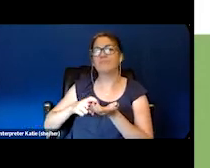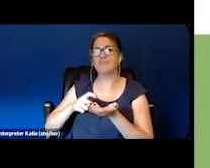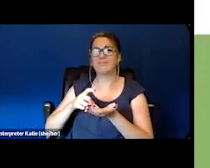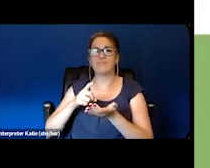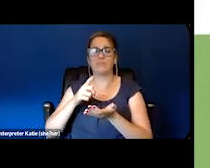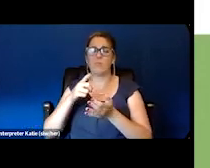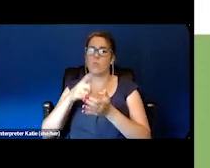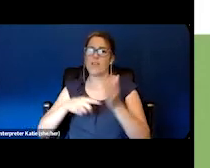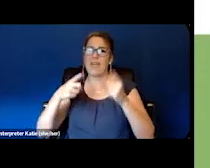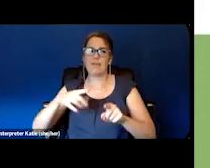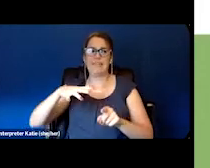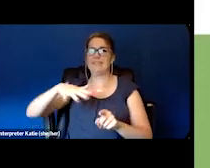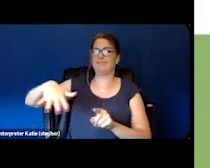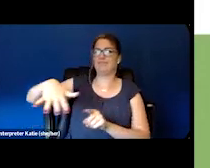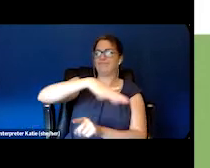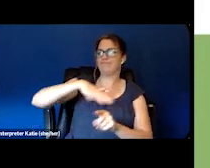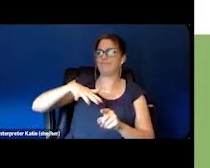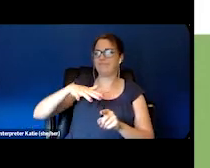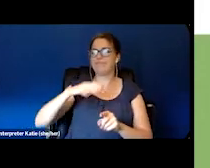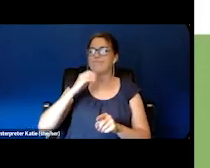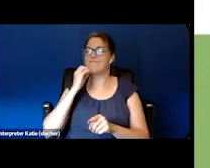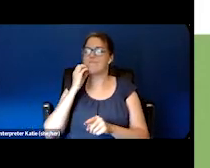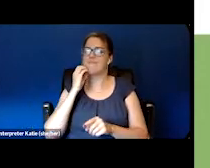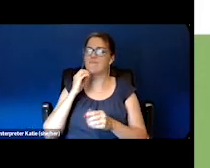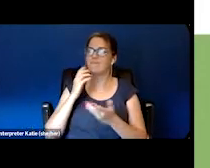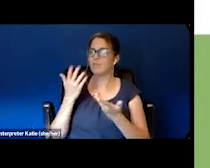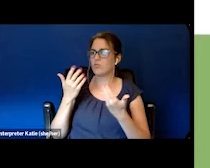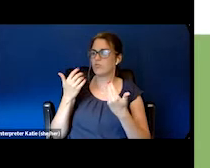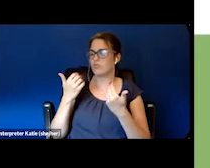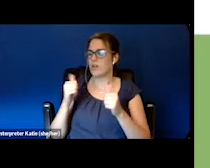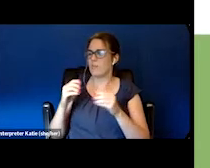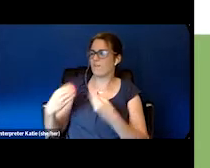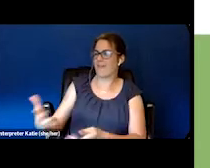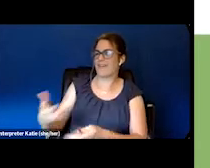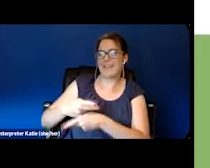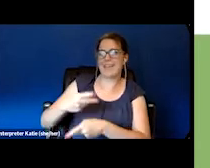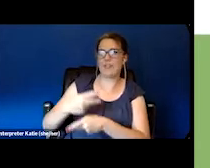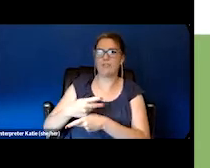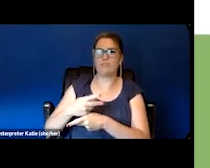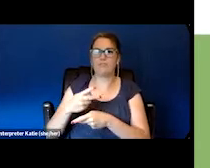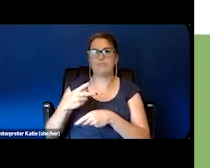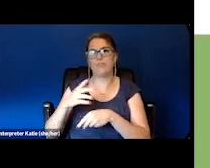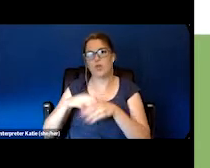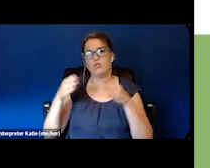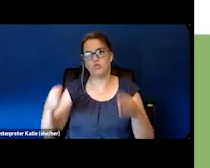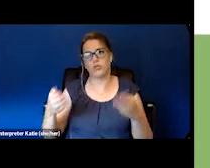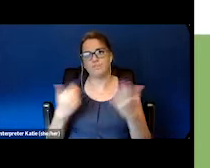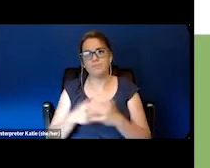in an unsheltered situation. Some street outreach teams that provide behavioral healthcare service